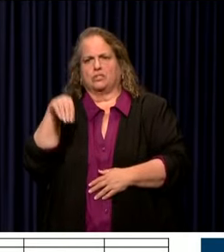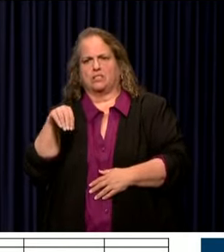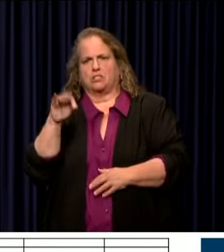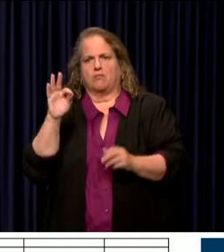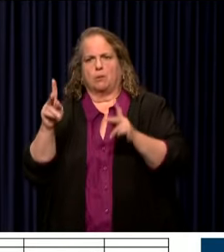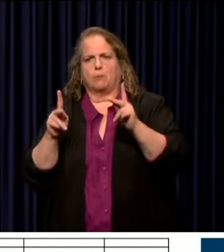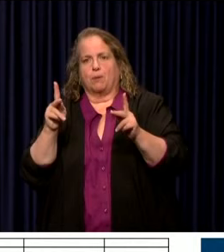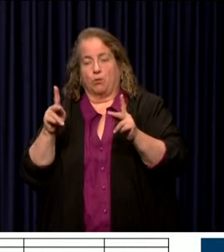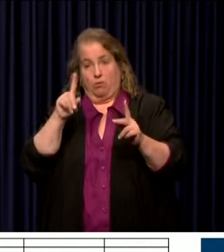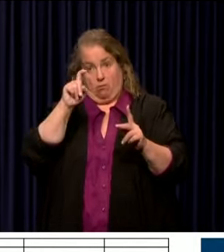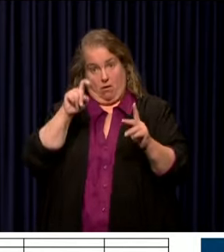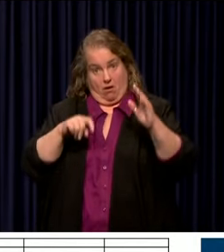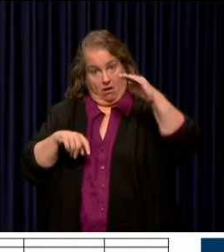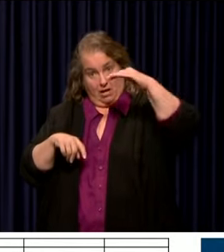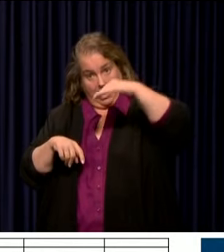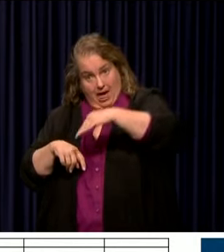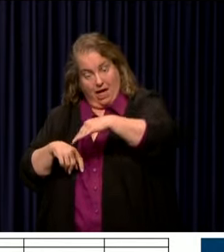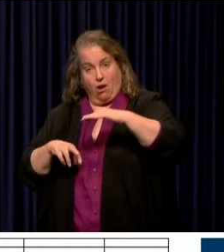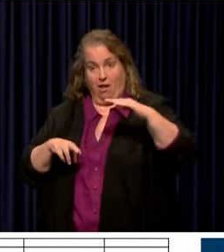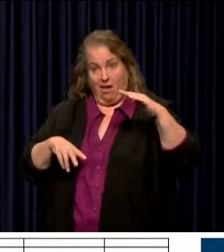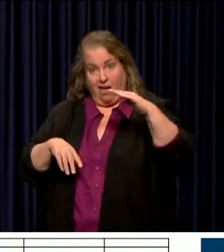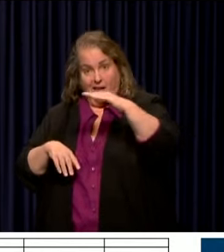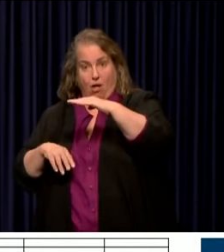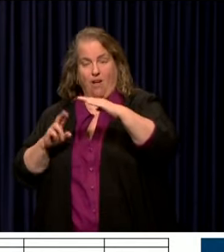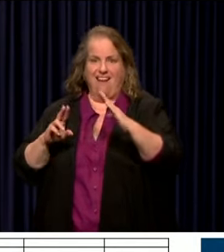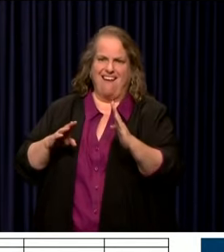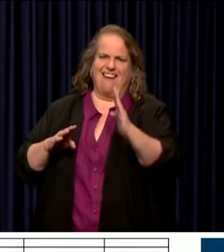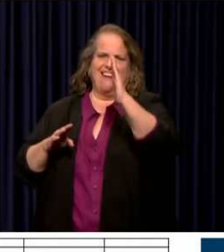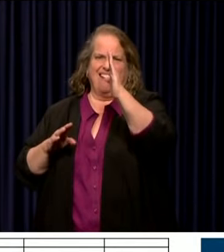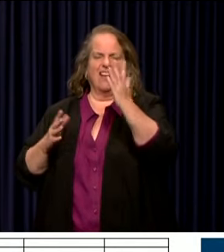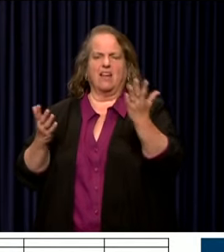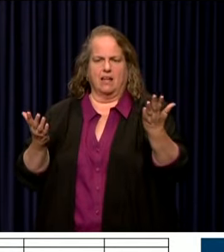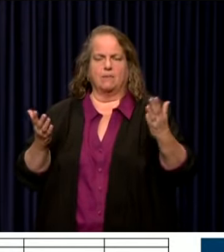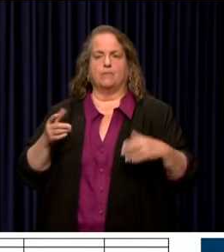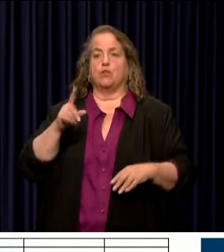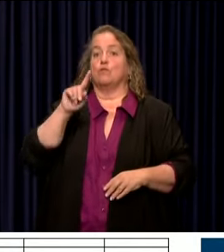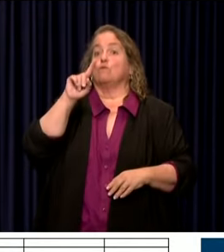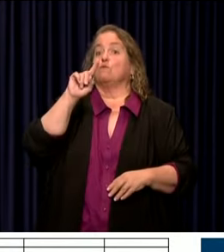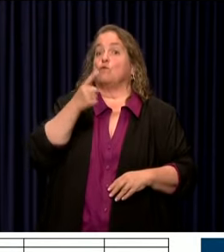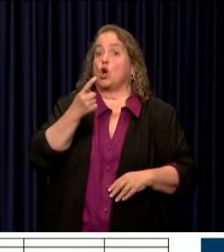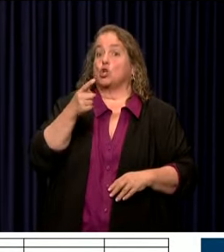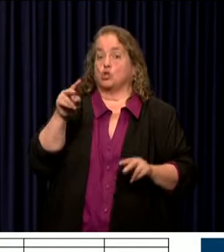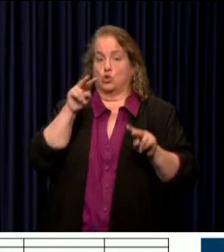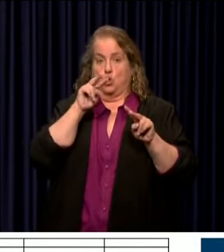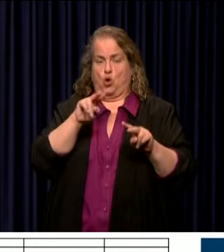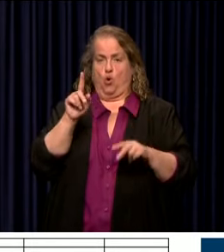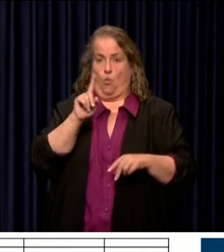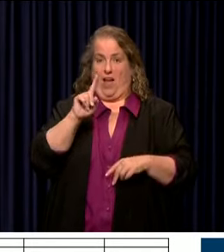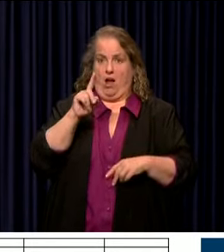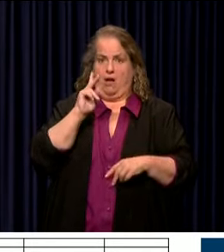NOT KIND OF A PLATEAU GOING UP AND DOWN, BUT ONE THAT WE CAN ACTUALLY SEE THAT IT'S DECLINING.